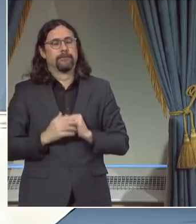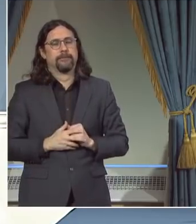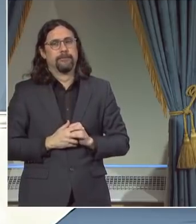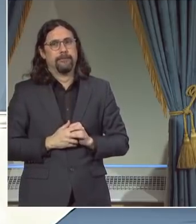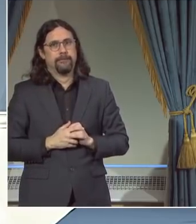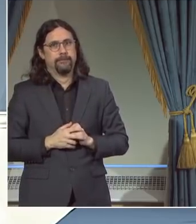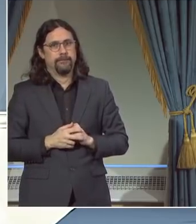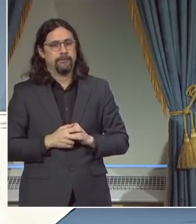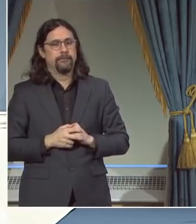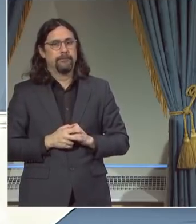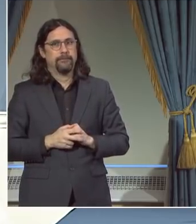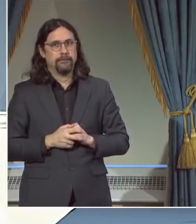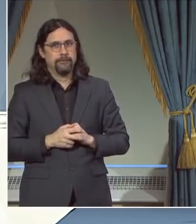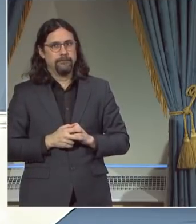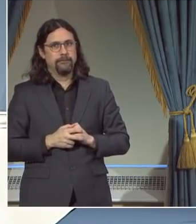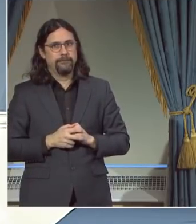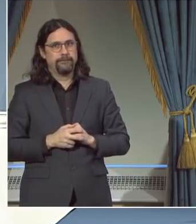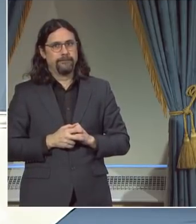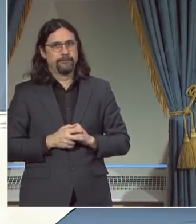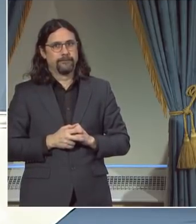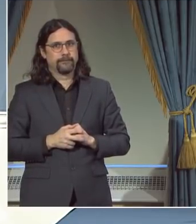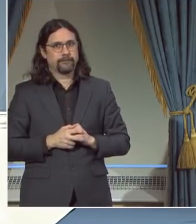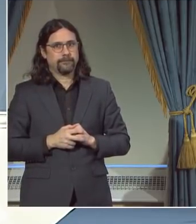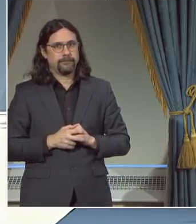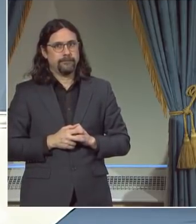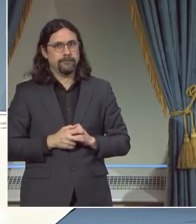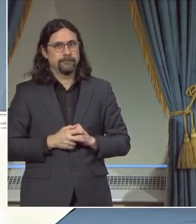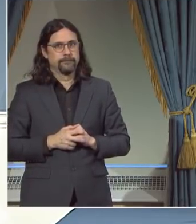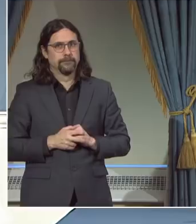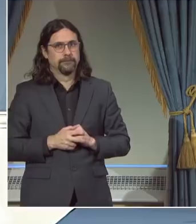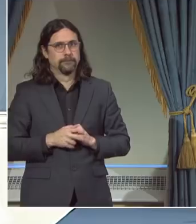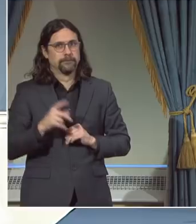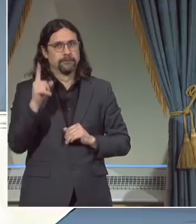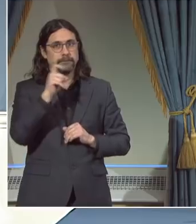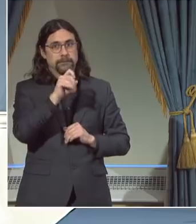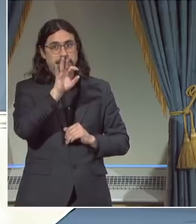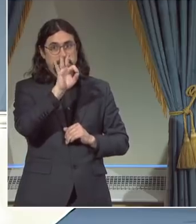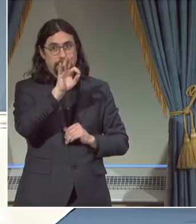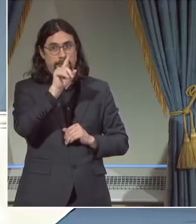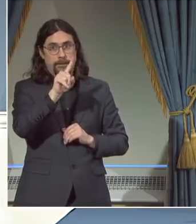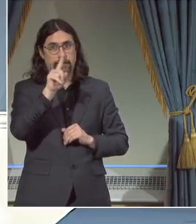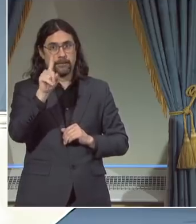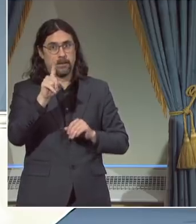THIS A QUESTION FOR YOU, REGARDING THE STRAINS ON THE 911 SYSM.TE CAN YOU CHARACTERIZE WHAT THE IMPACT OF